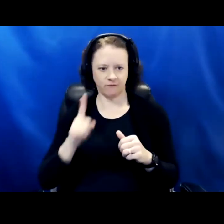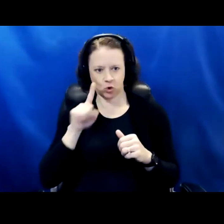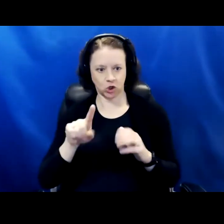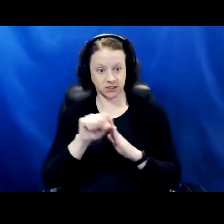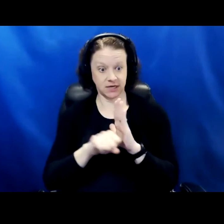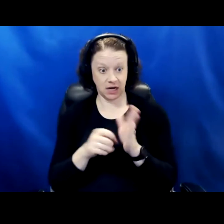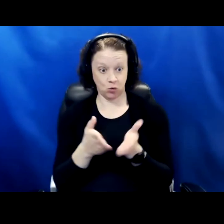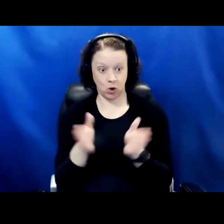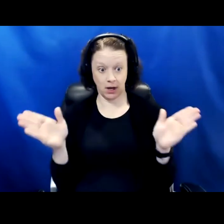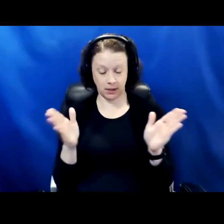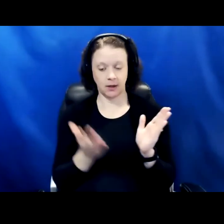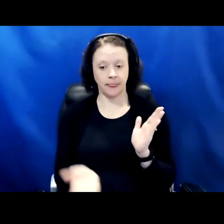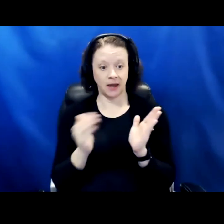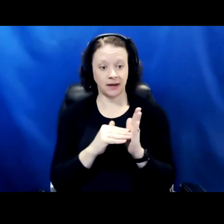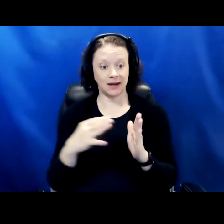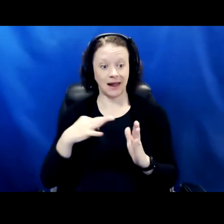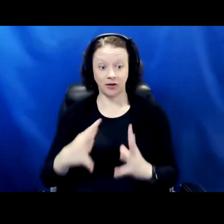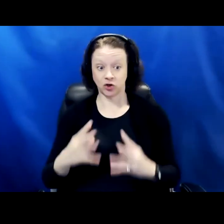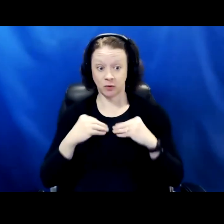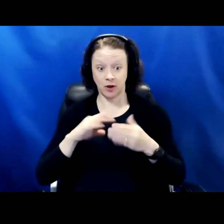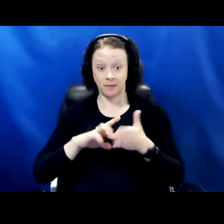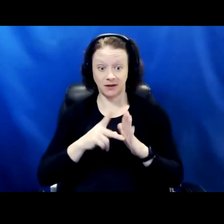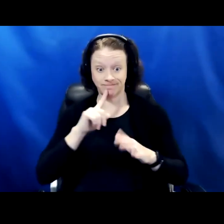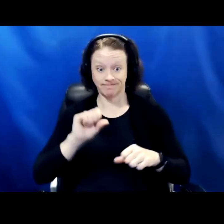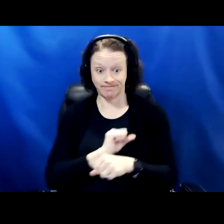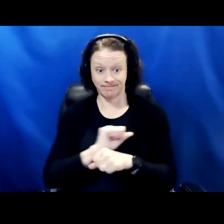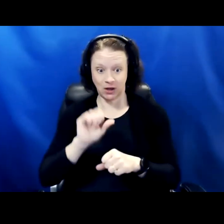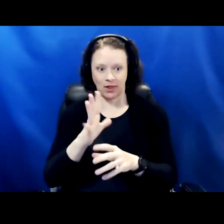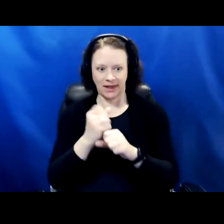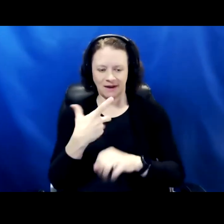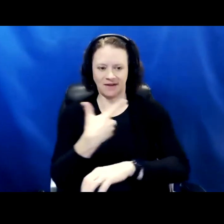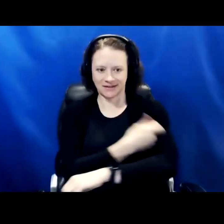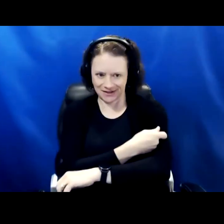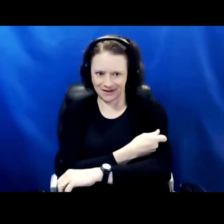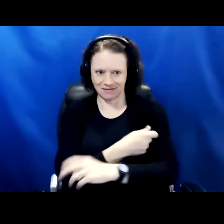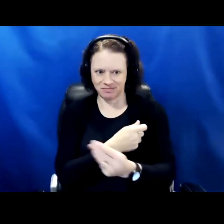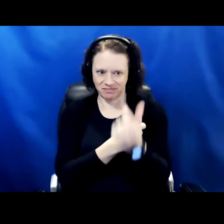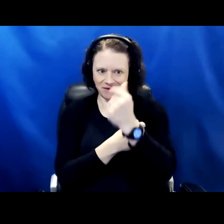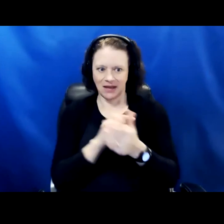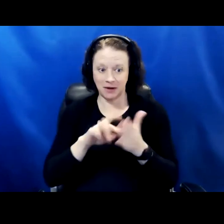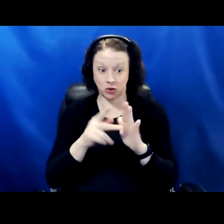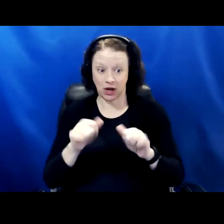and again, eligible doesn't mean you get a vaccine. It just means you can try to get a vaccine.